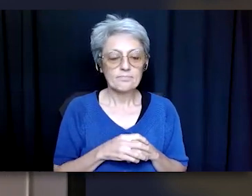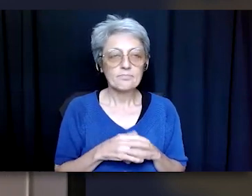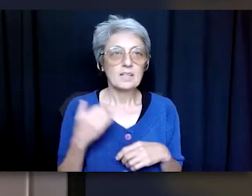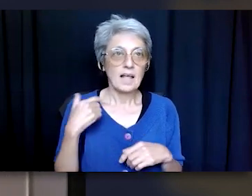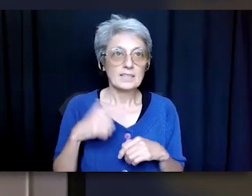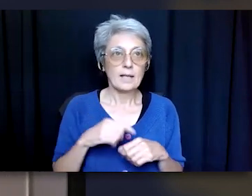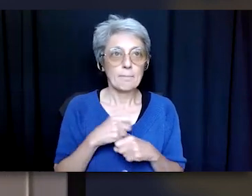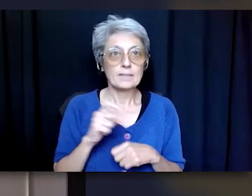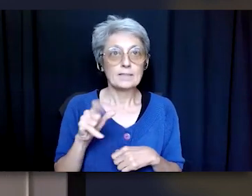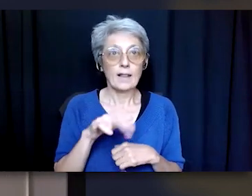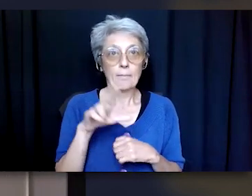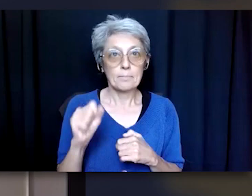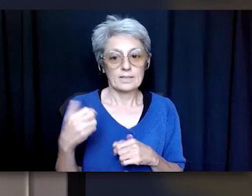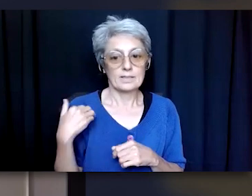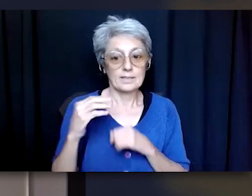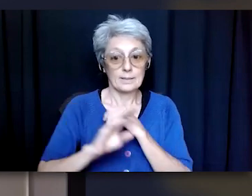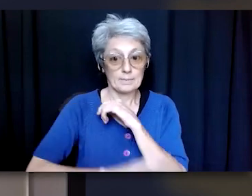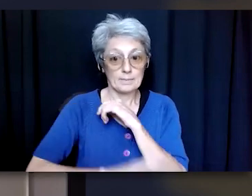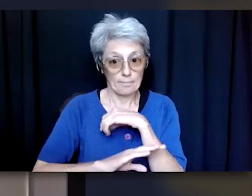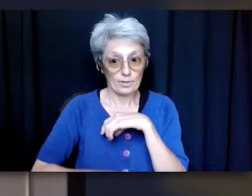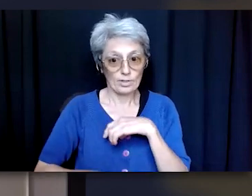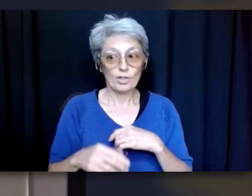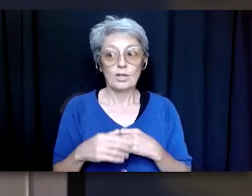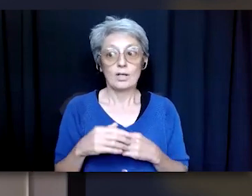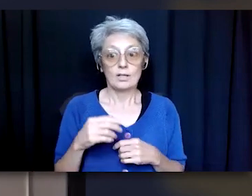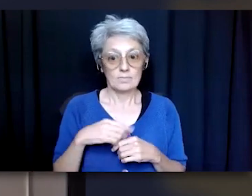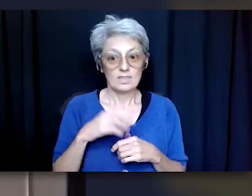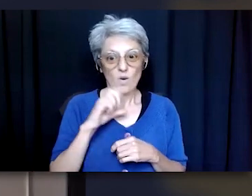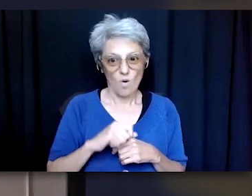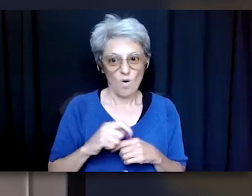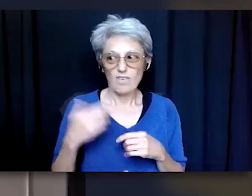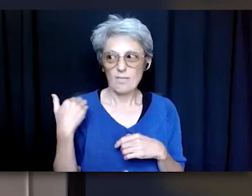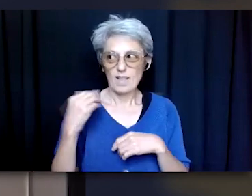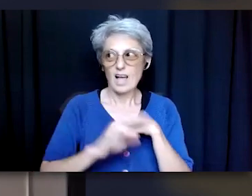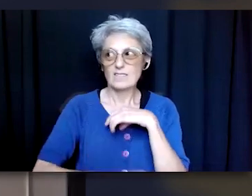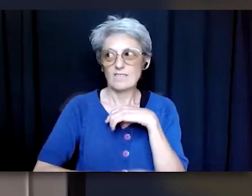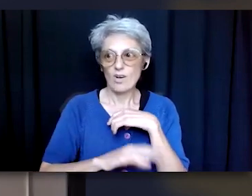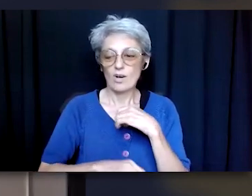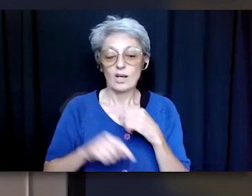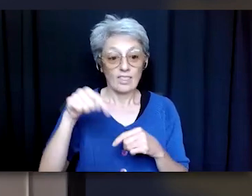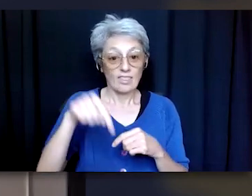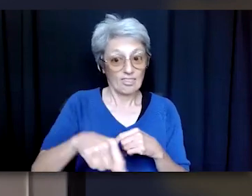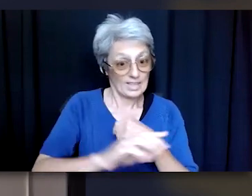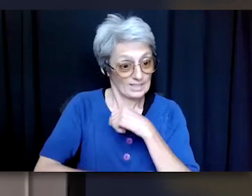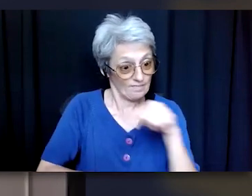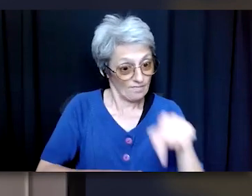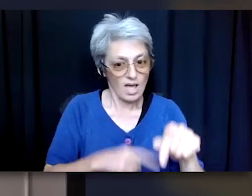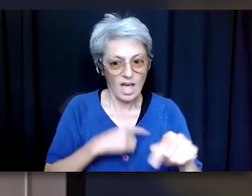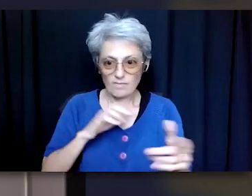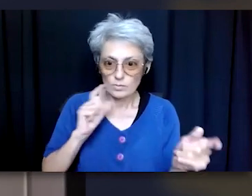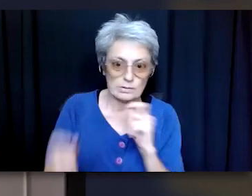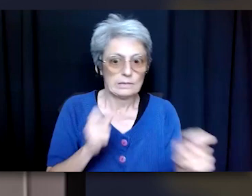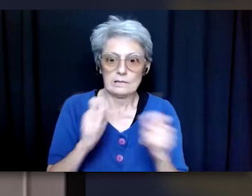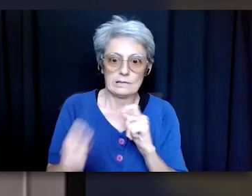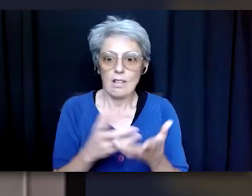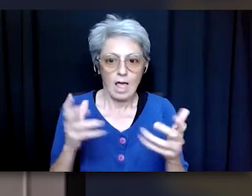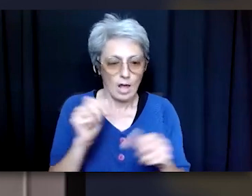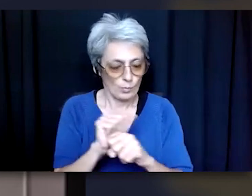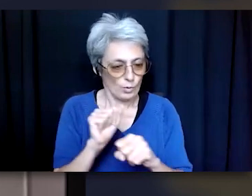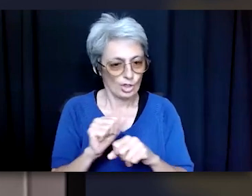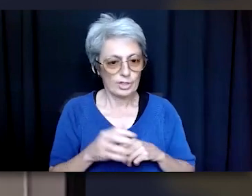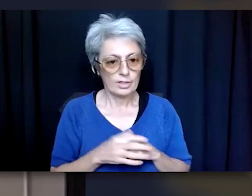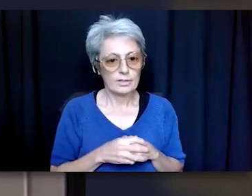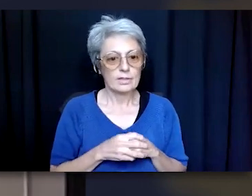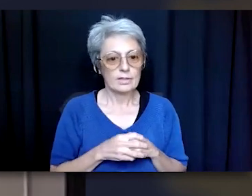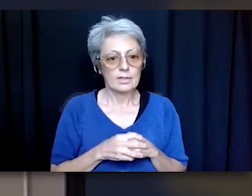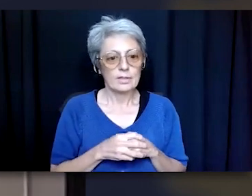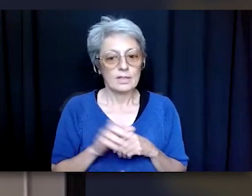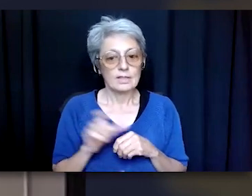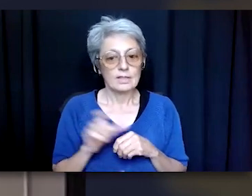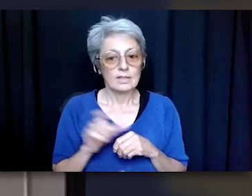have a lot of work to do to update for this coming year, but it is not about control and compliance.